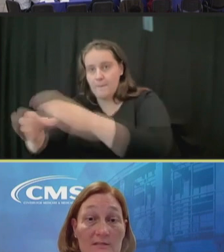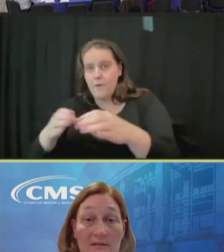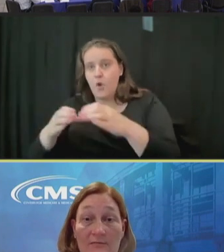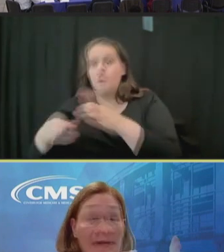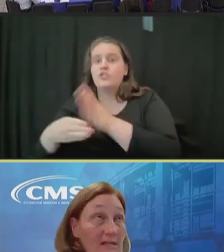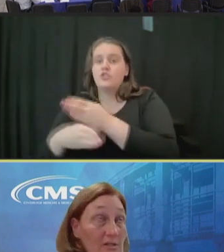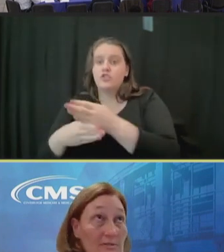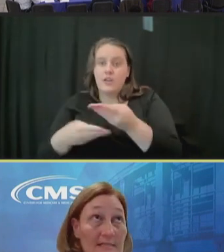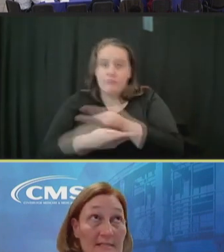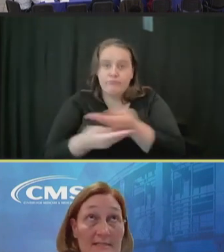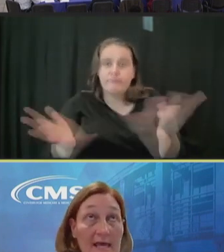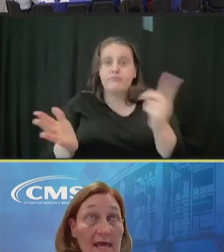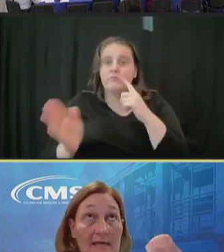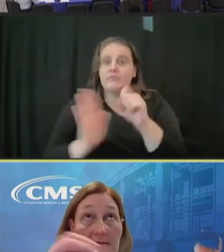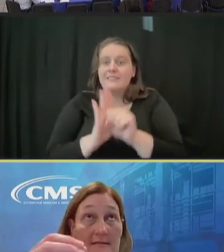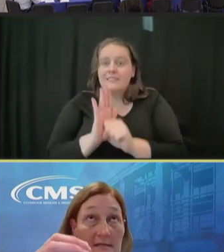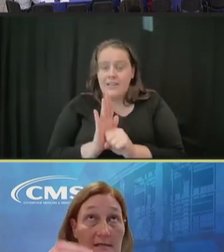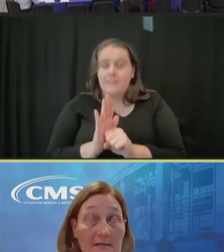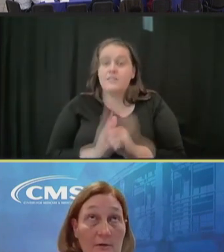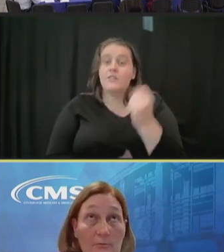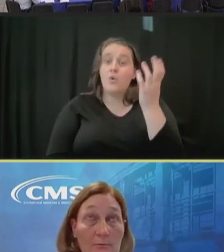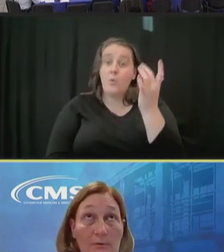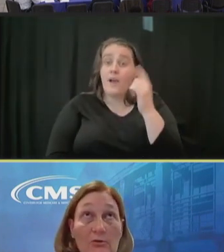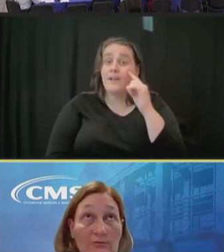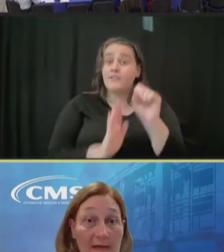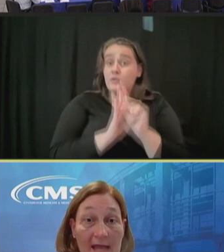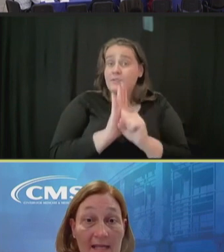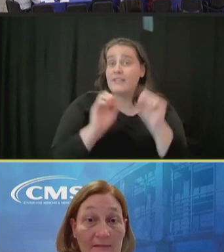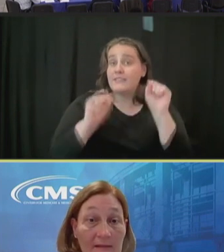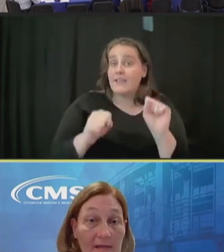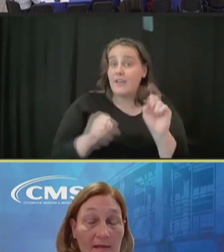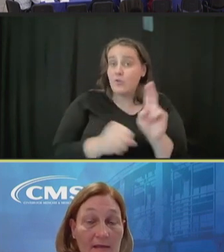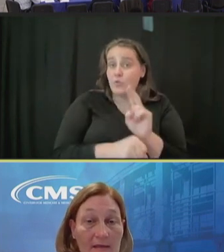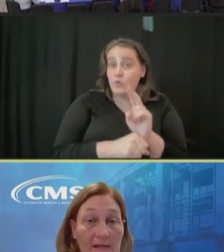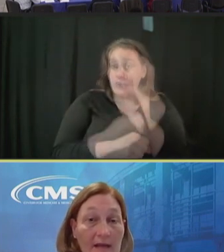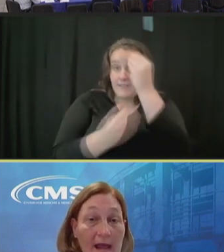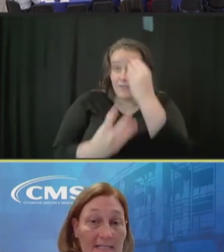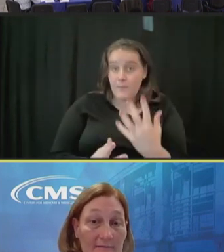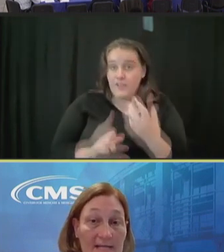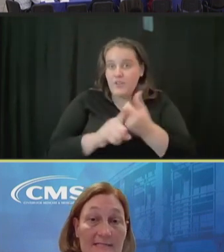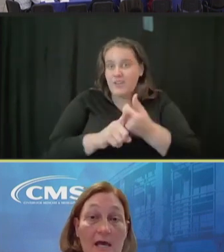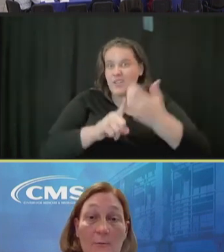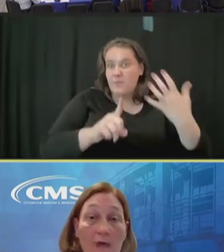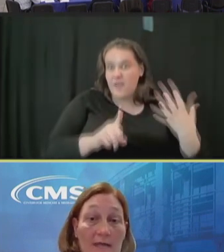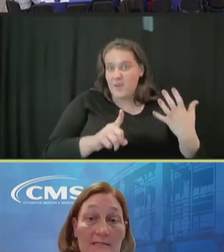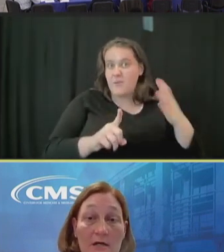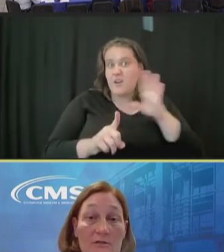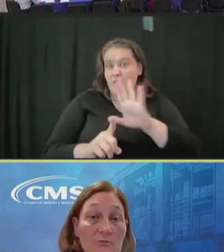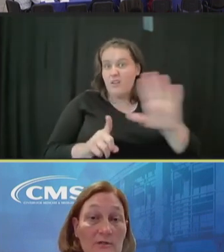both so that they can use it and, you know, build from that and -- in their activities. But also,